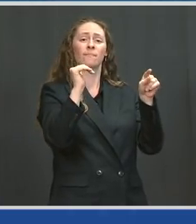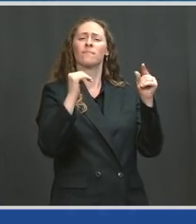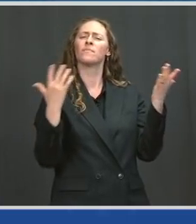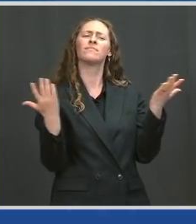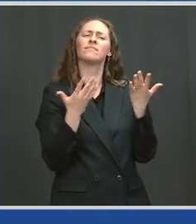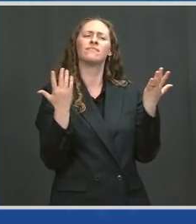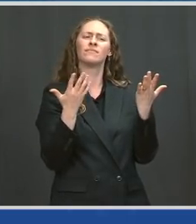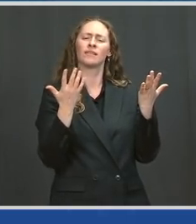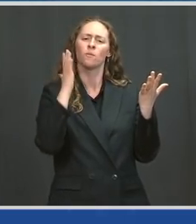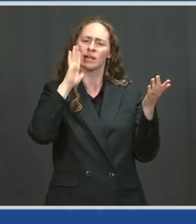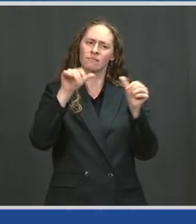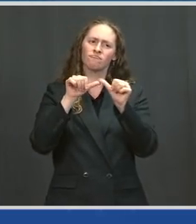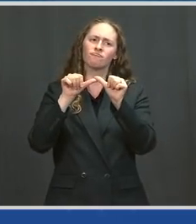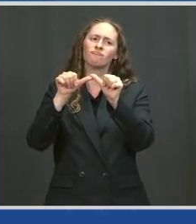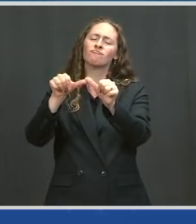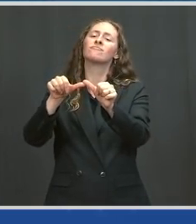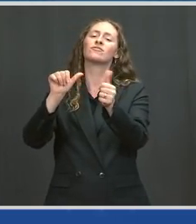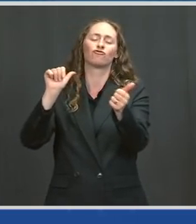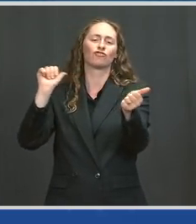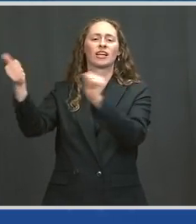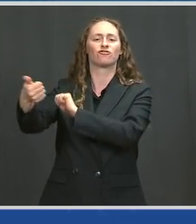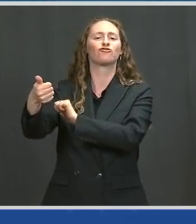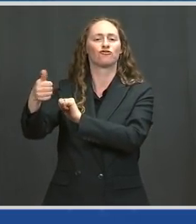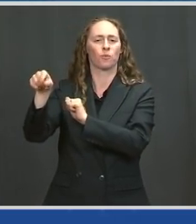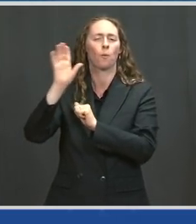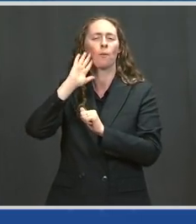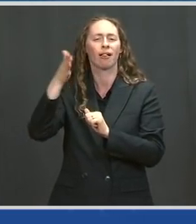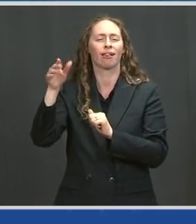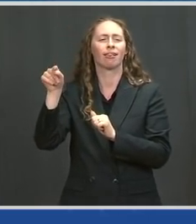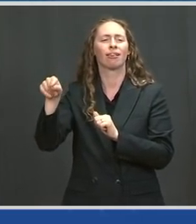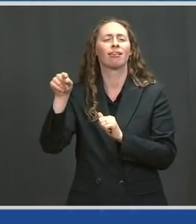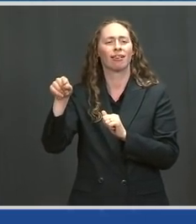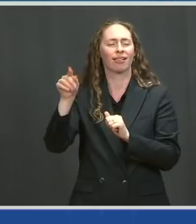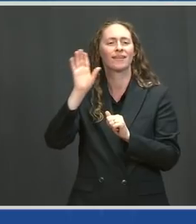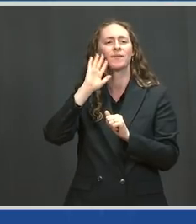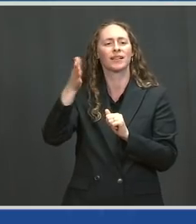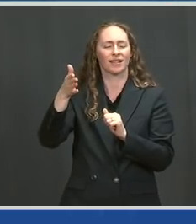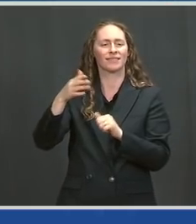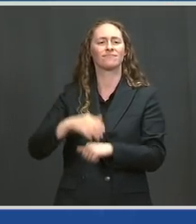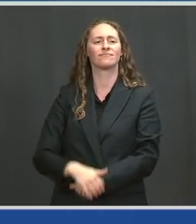but my colleagues in the Senate used to always kid me, because I was always quoting Irish poets.